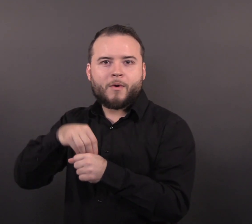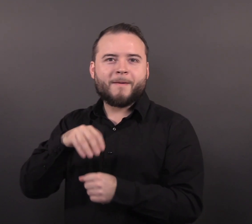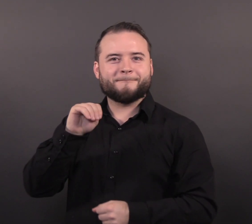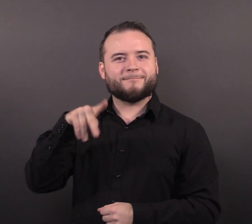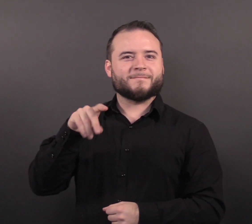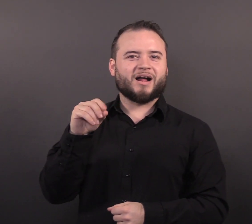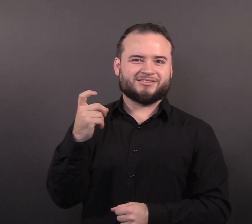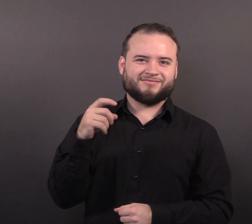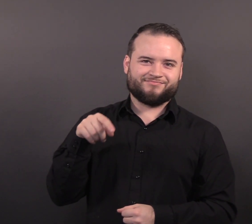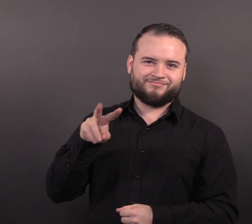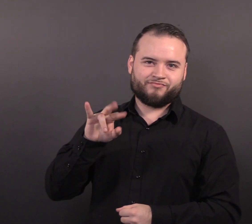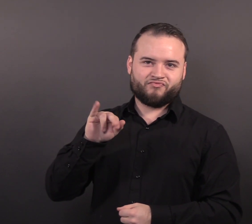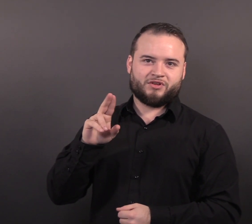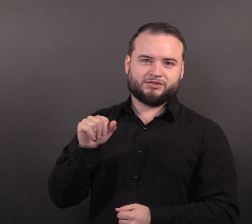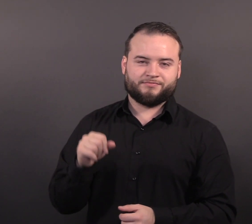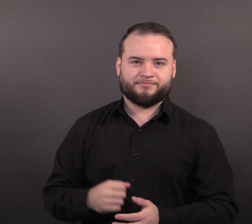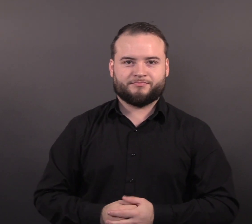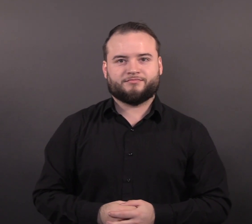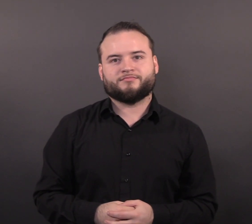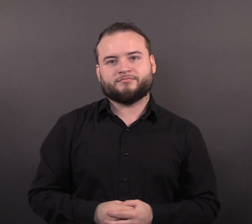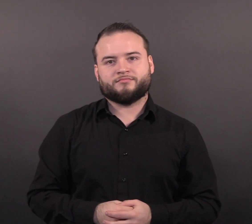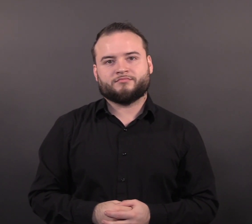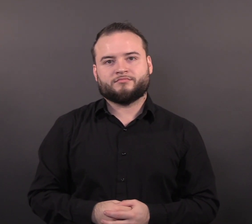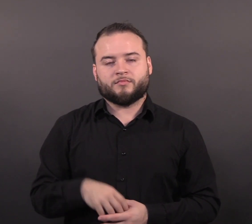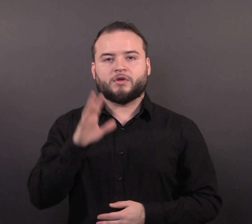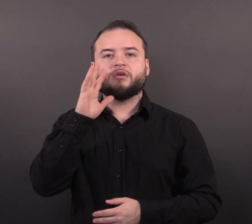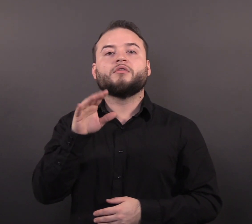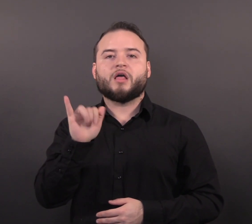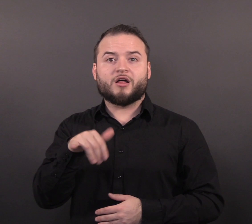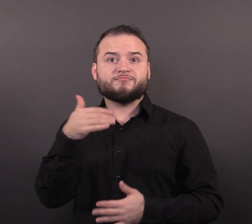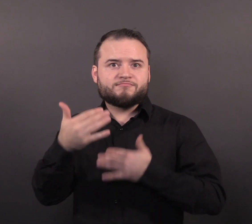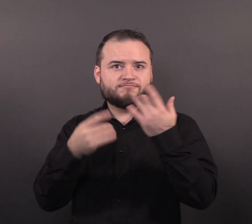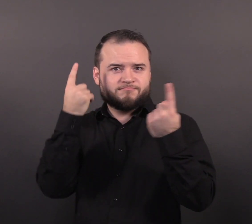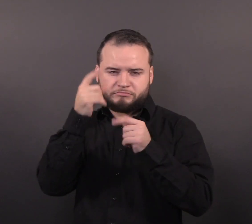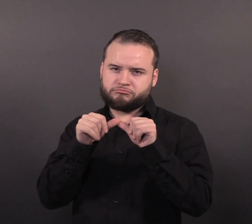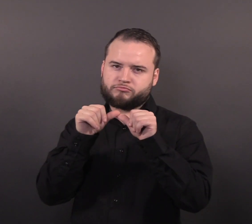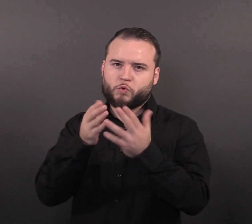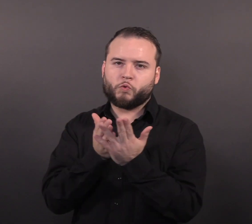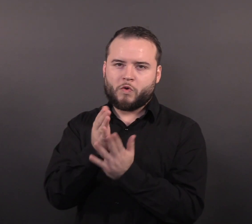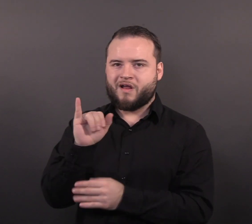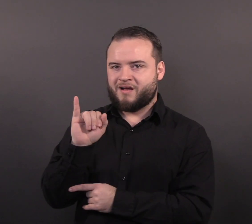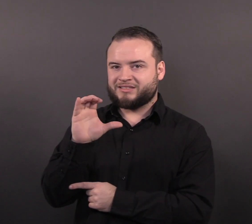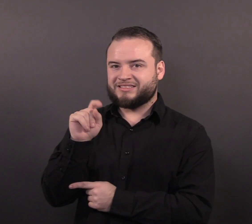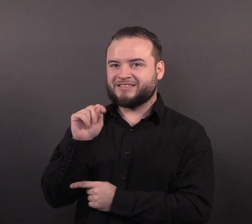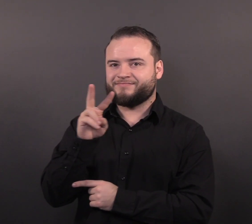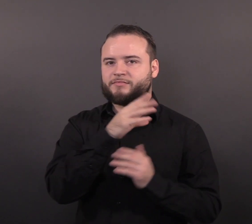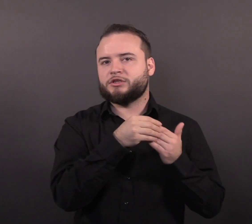including monkeypox virus. This will continue under ICTV leadership.